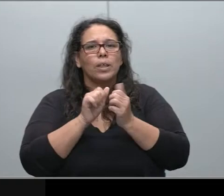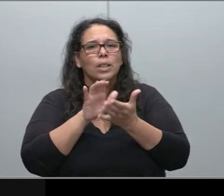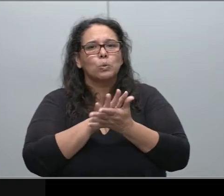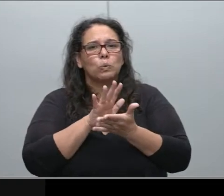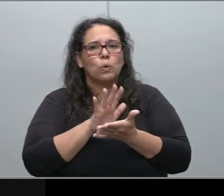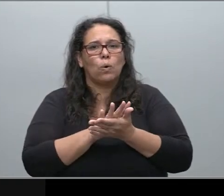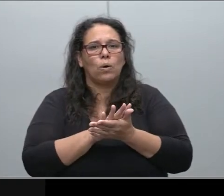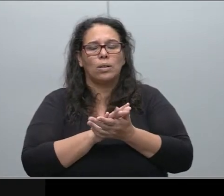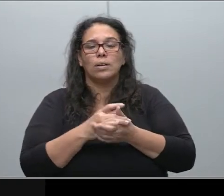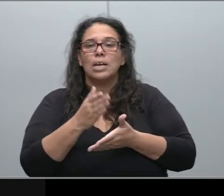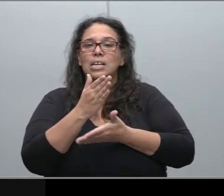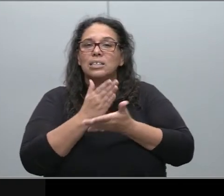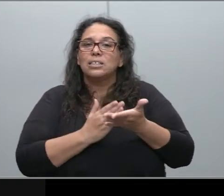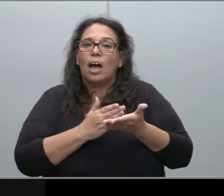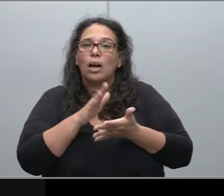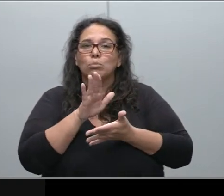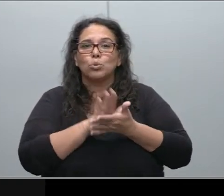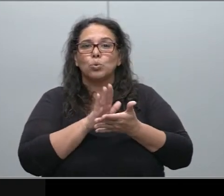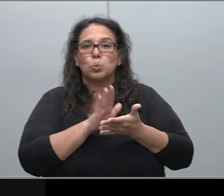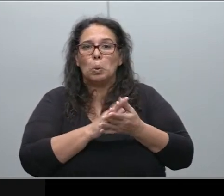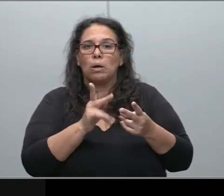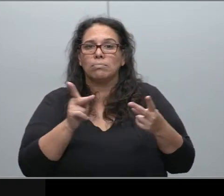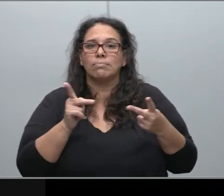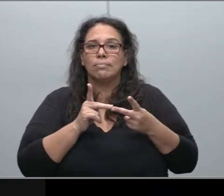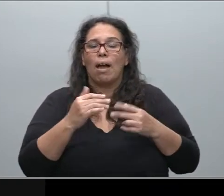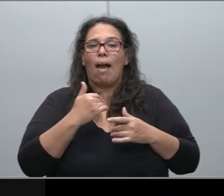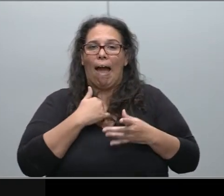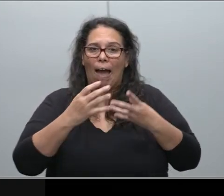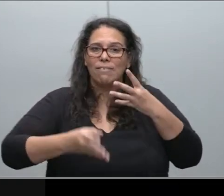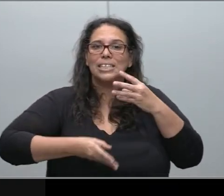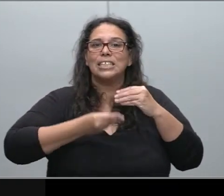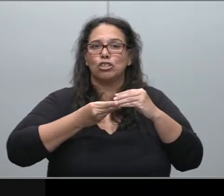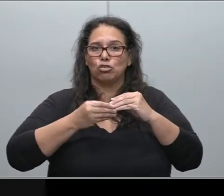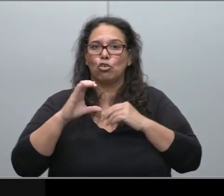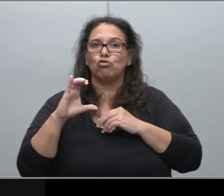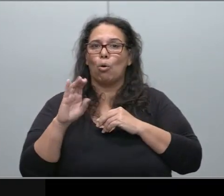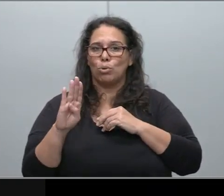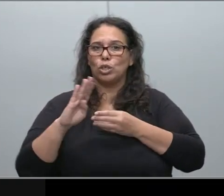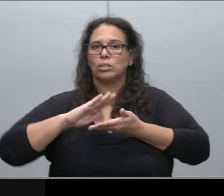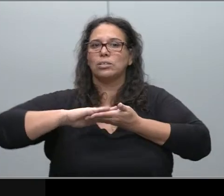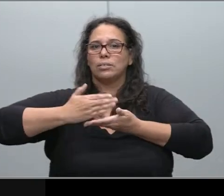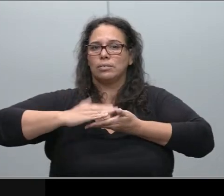it's random selection, as to who will share, who would like to share.